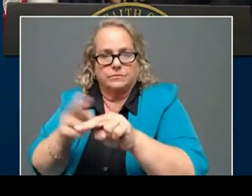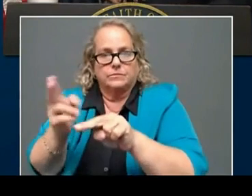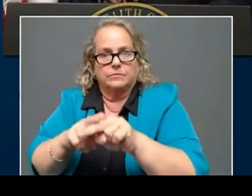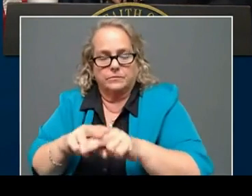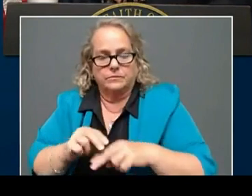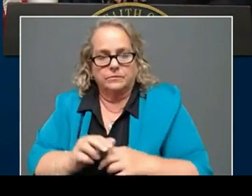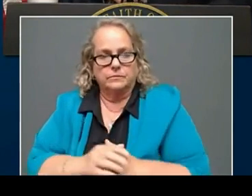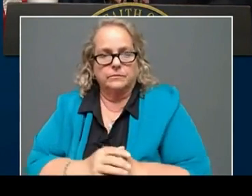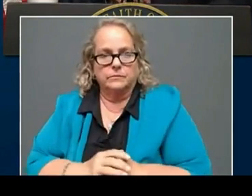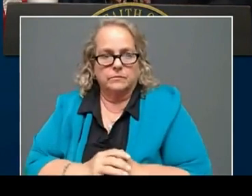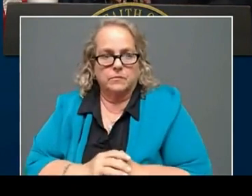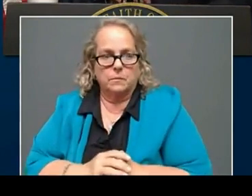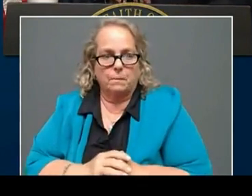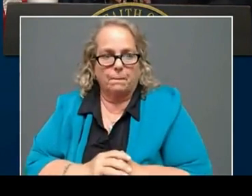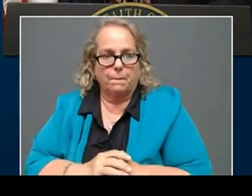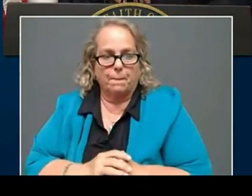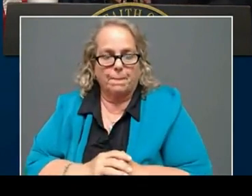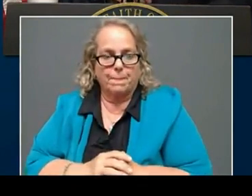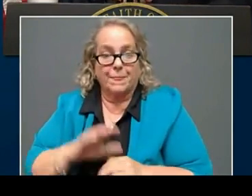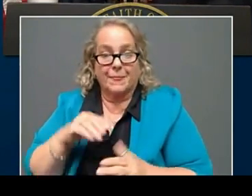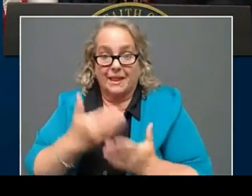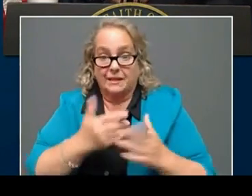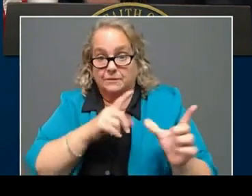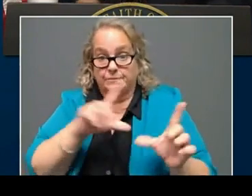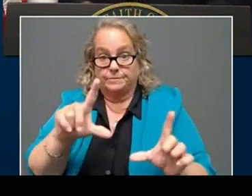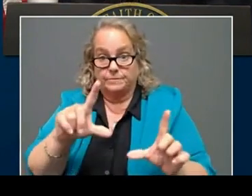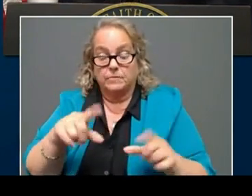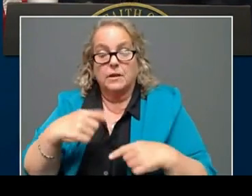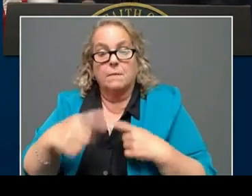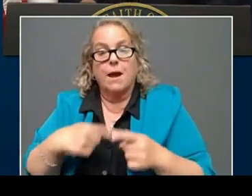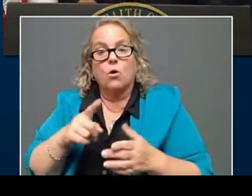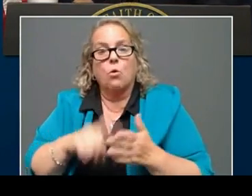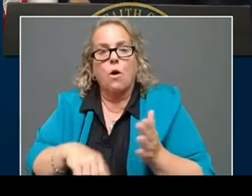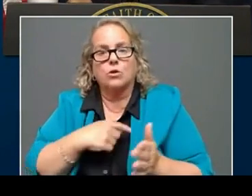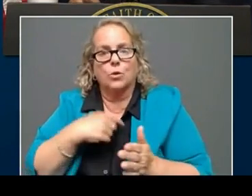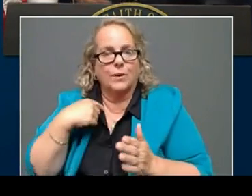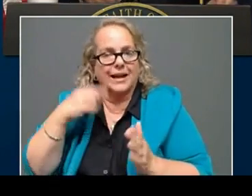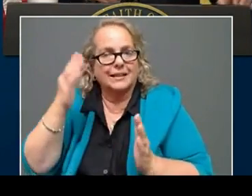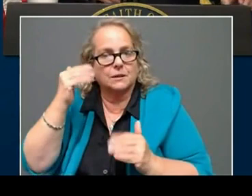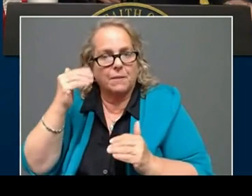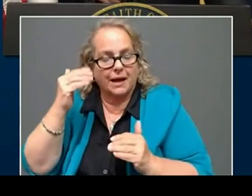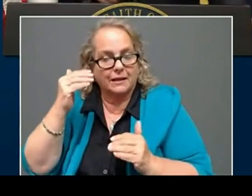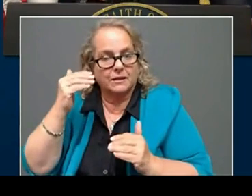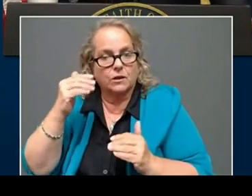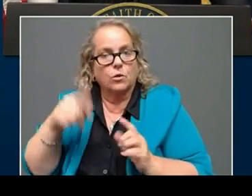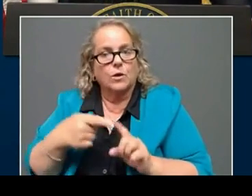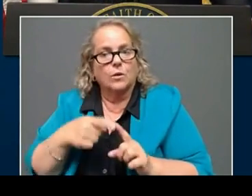And the next piece is about what we would expect in terms of, of kids. Um